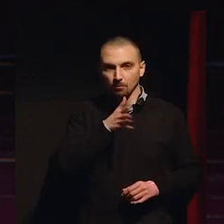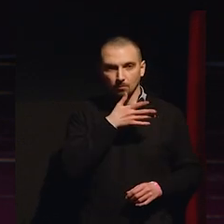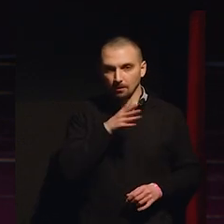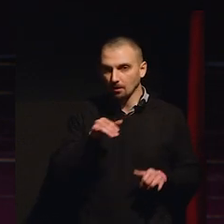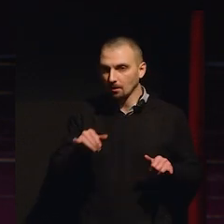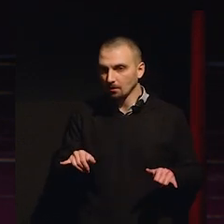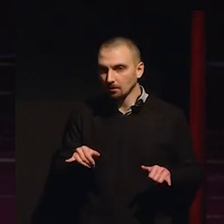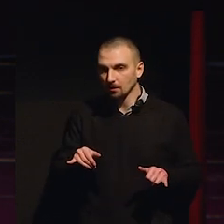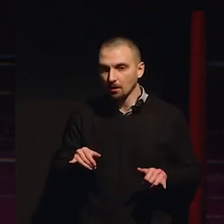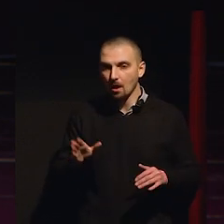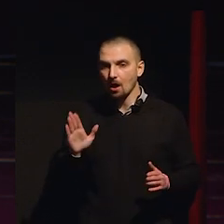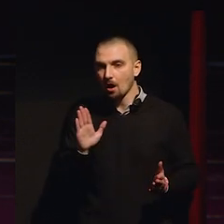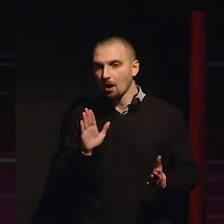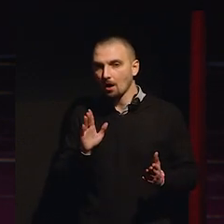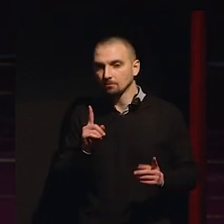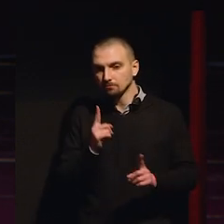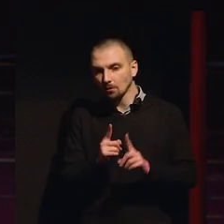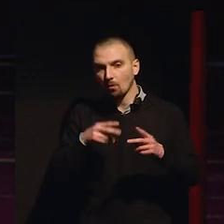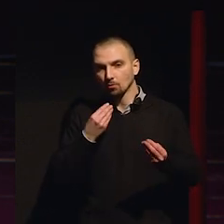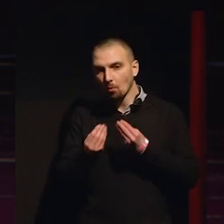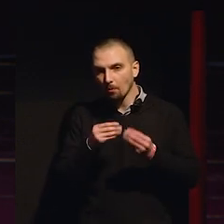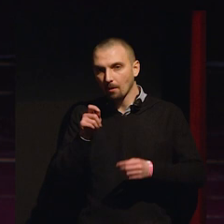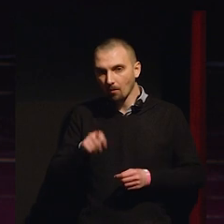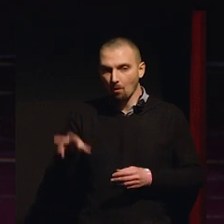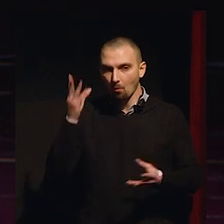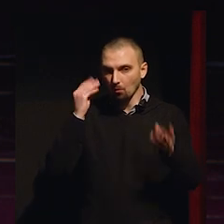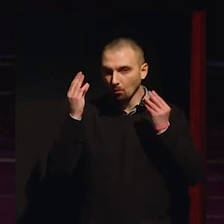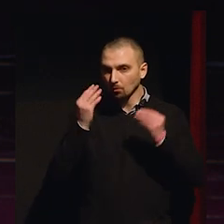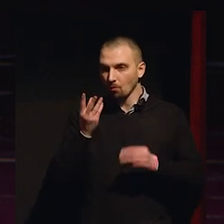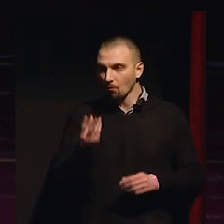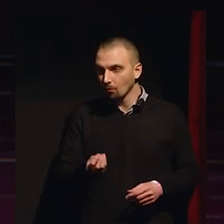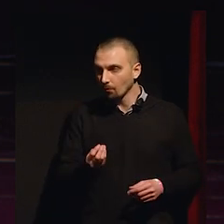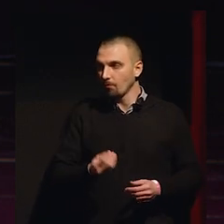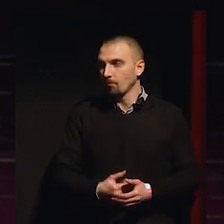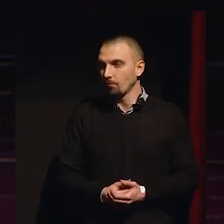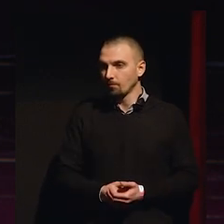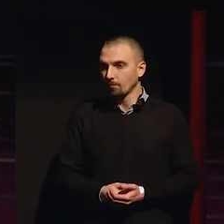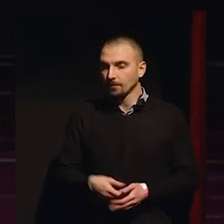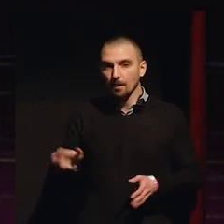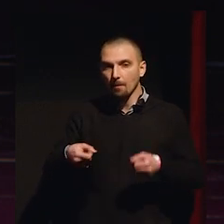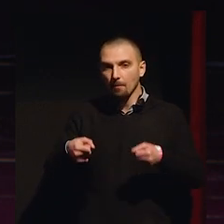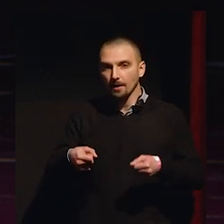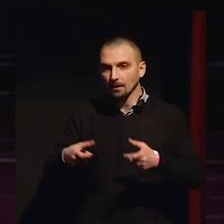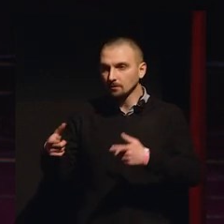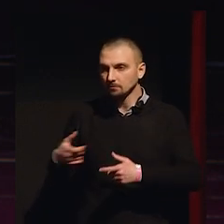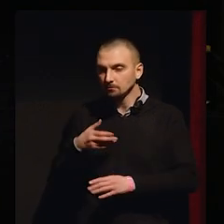We learned from one another. But that was not enough. We went to marketplaces with a handful of chalk.